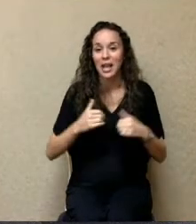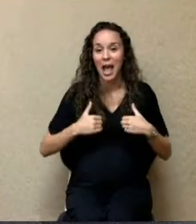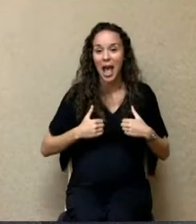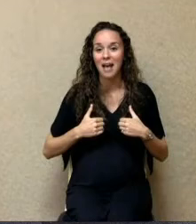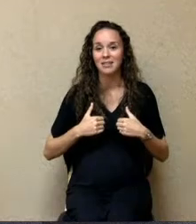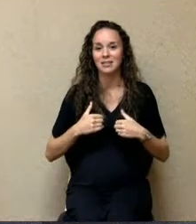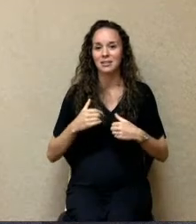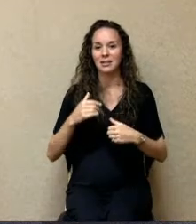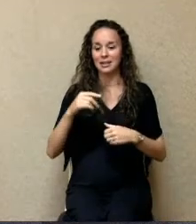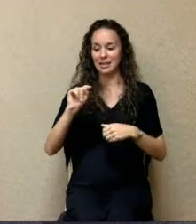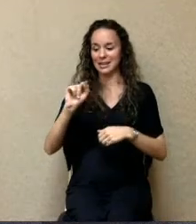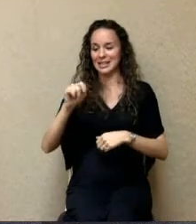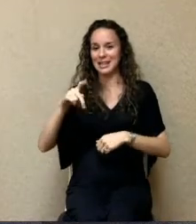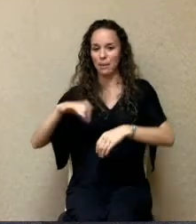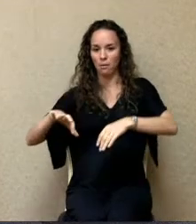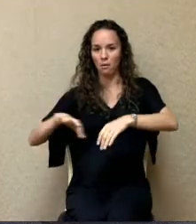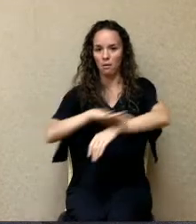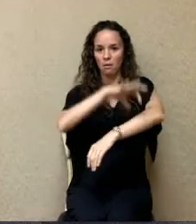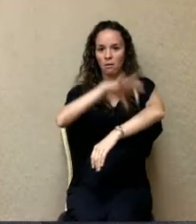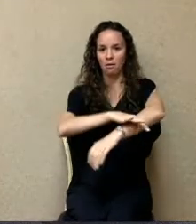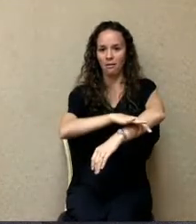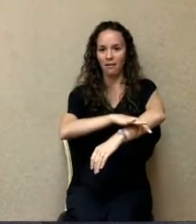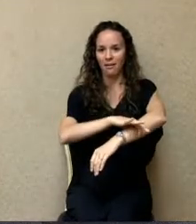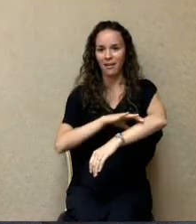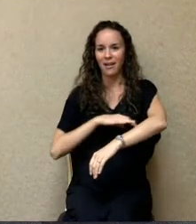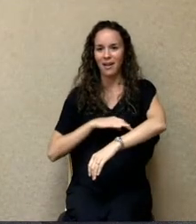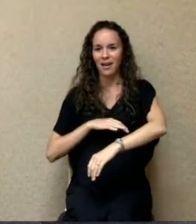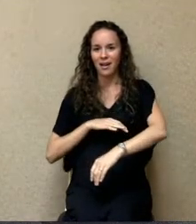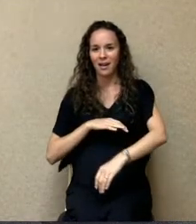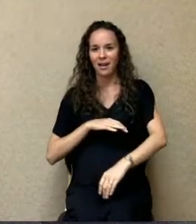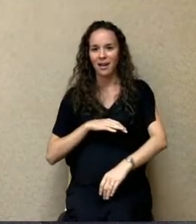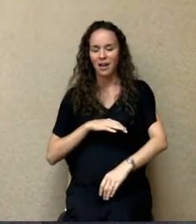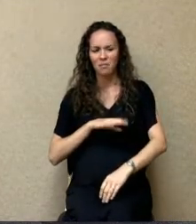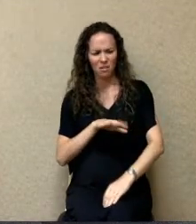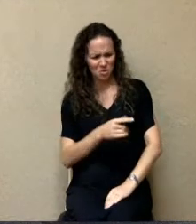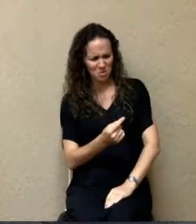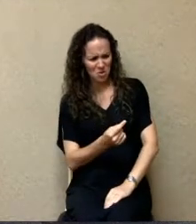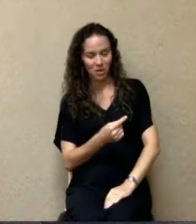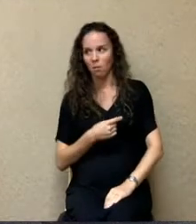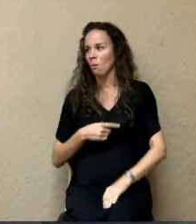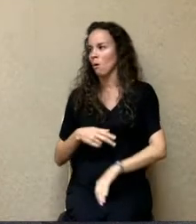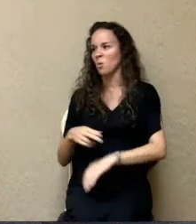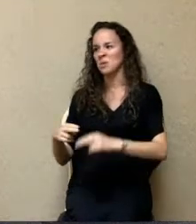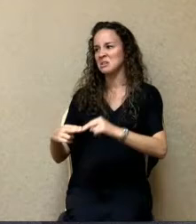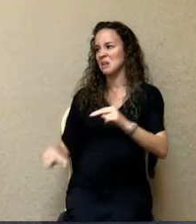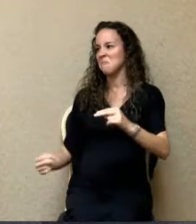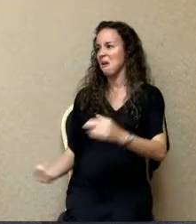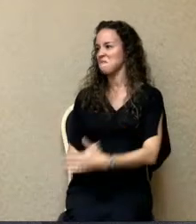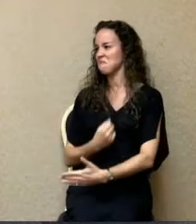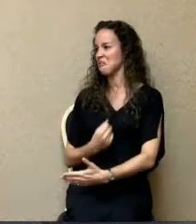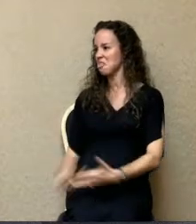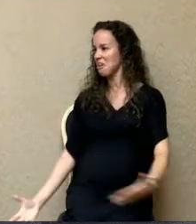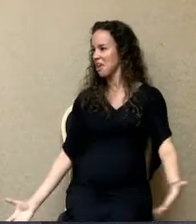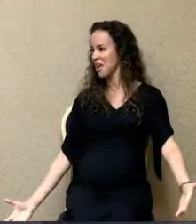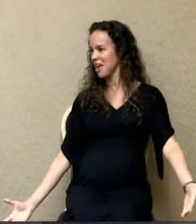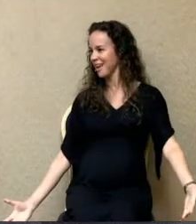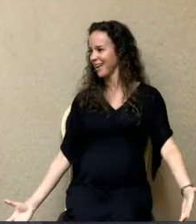tape on his arm. And I'm like, what are you doing? He goes, oh we tape everything. He's like, he everything.